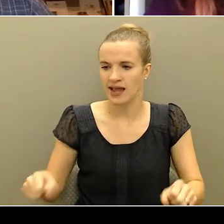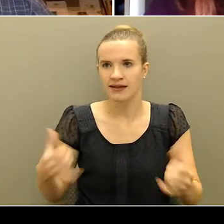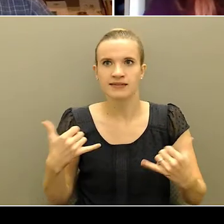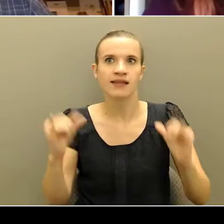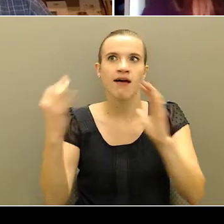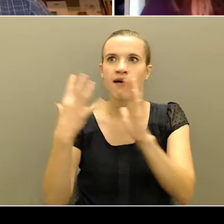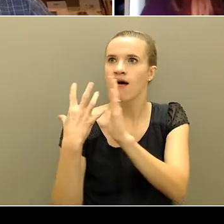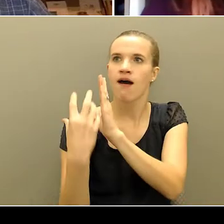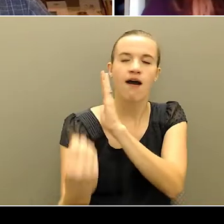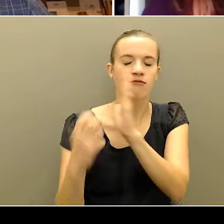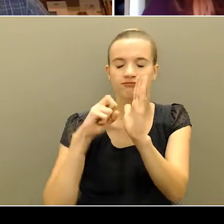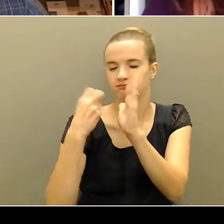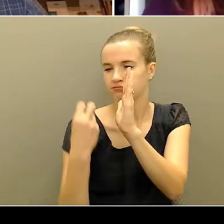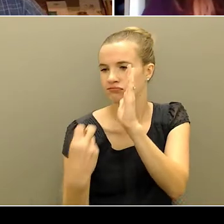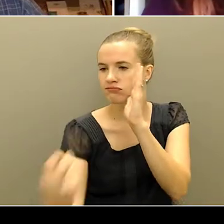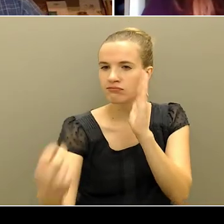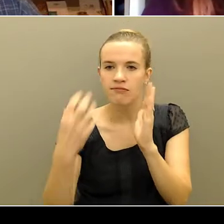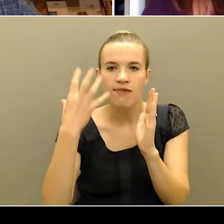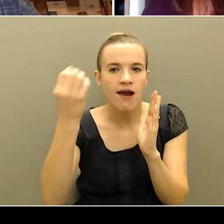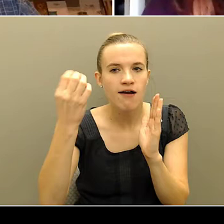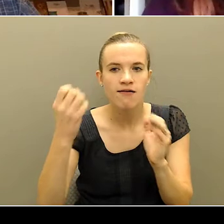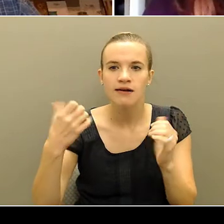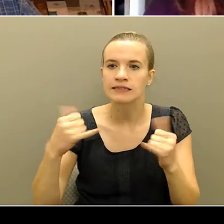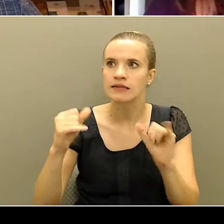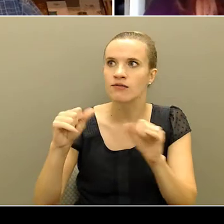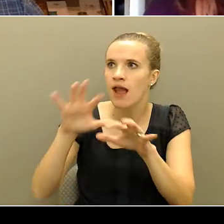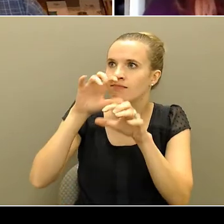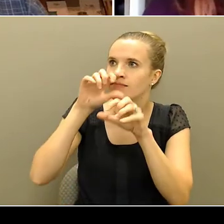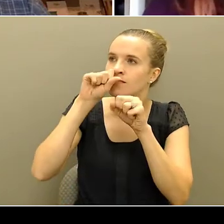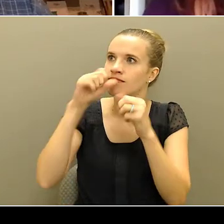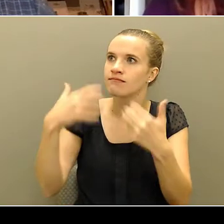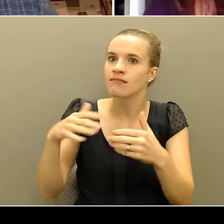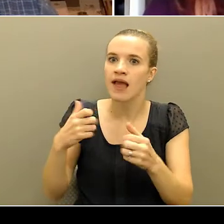Erik: Absolutely. So, you know, I've got a couple of other questions before we